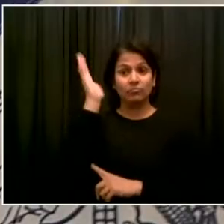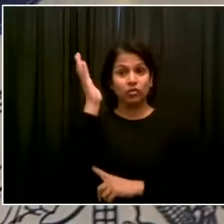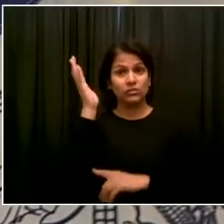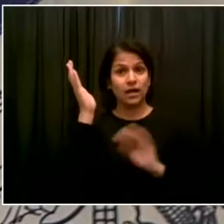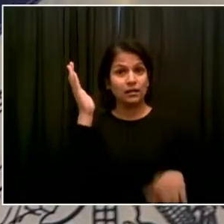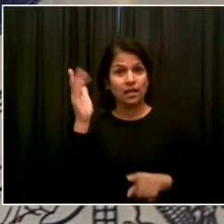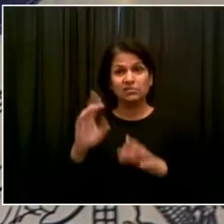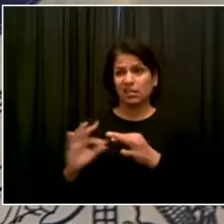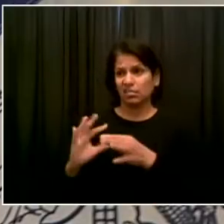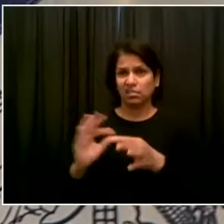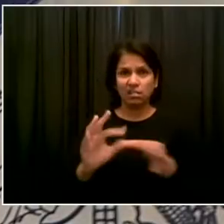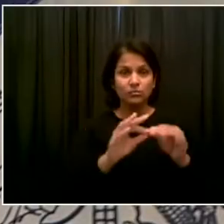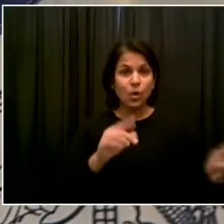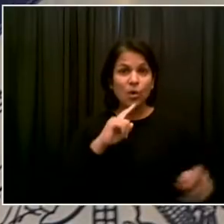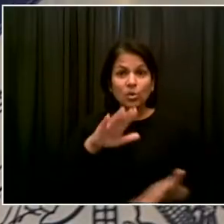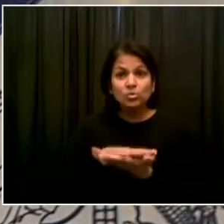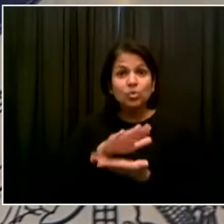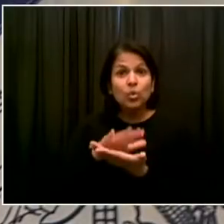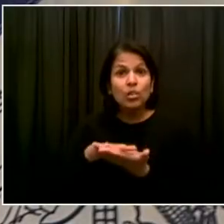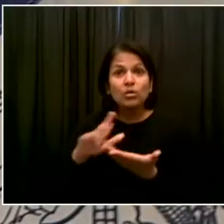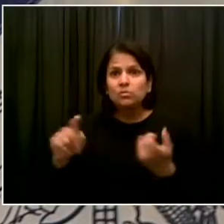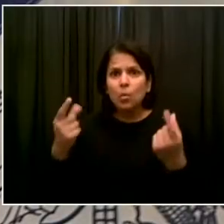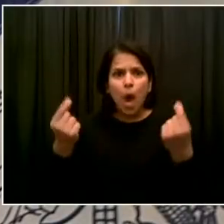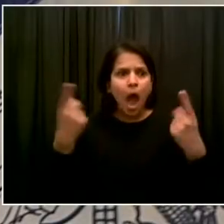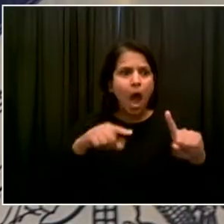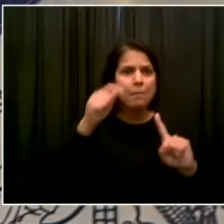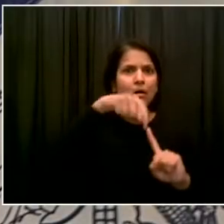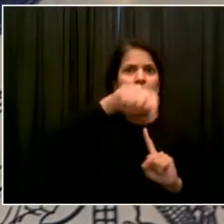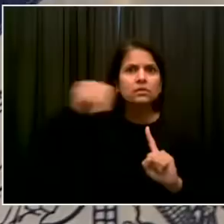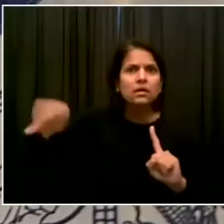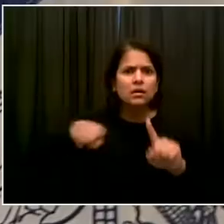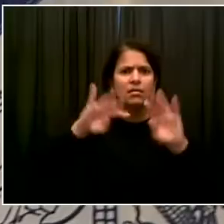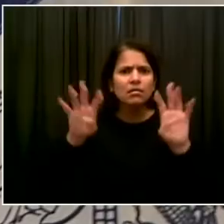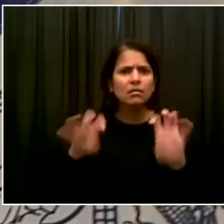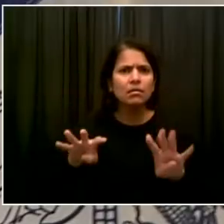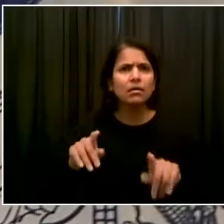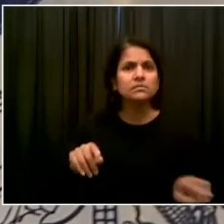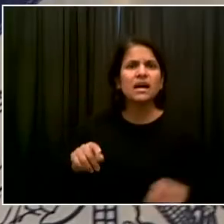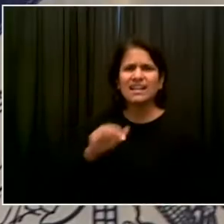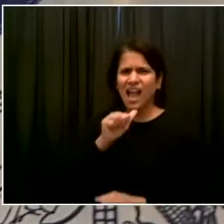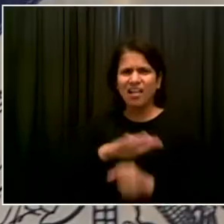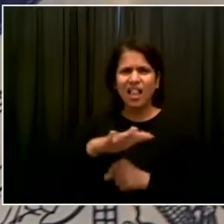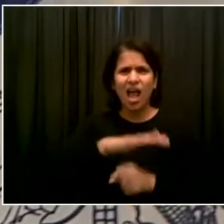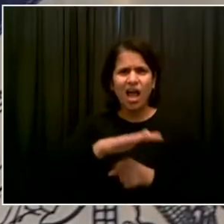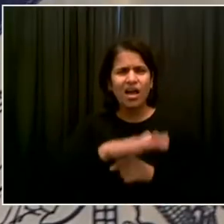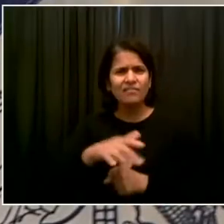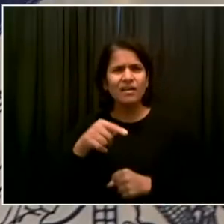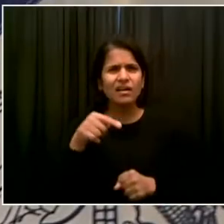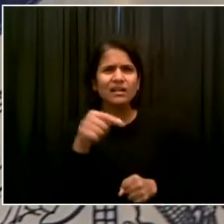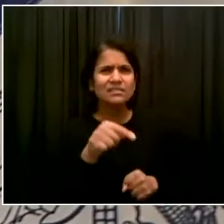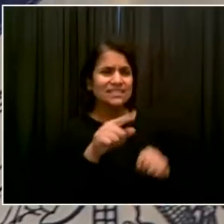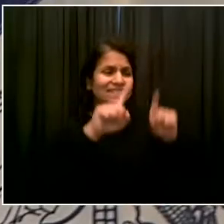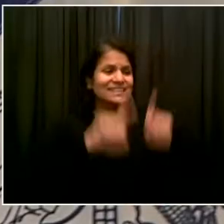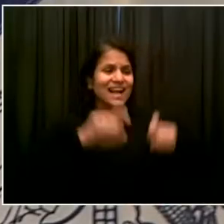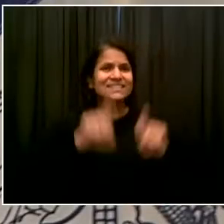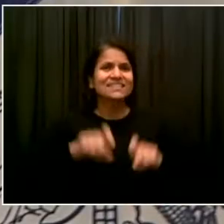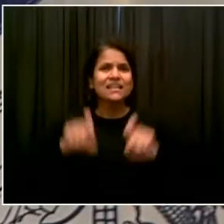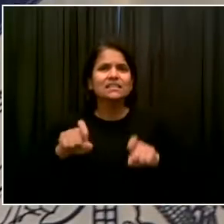PRESS CONFERENCE THIS MORNING SAYING SBAICALLY, WE DON'T KNOW THE PICTURE IN SCHOOLS RIGHT